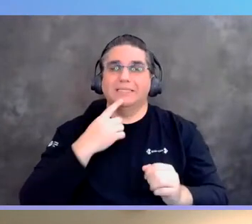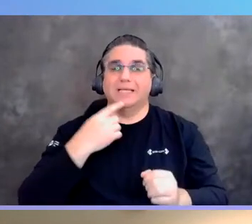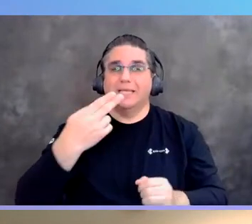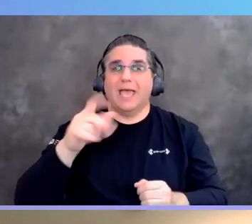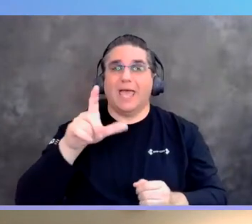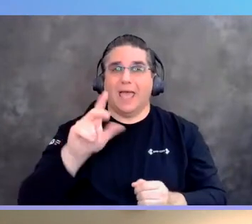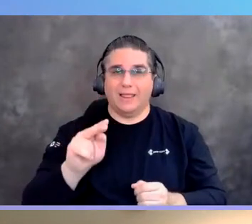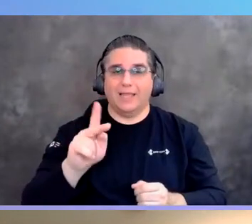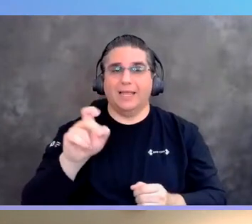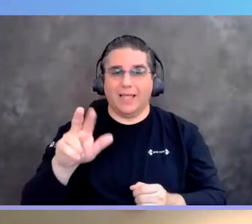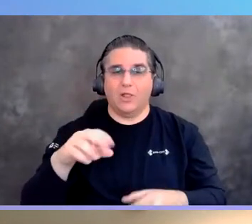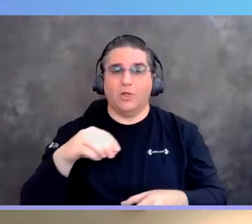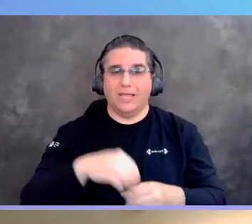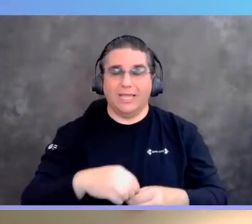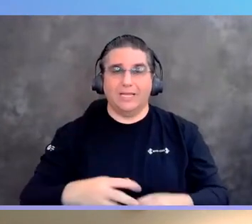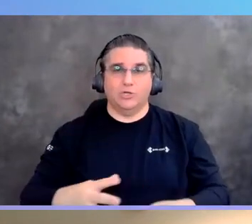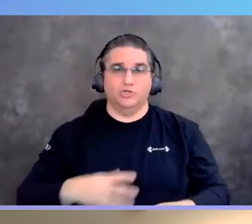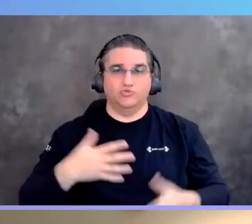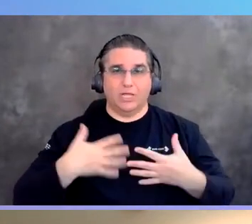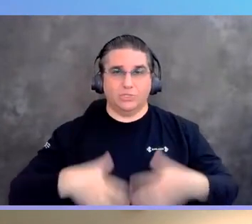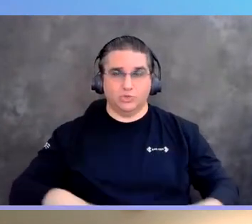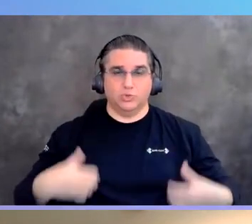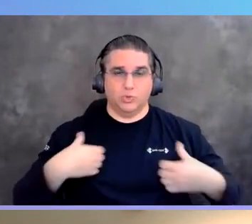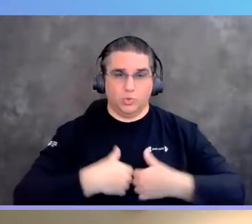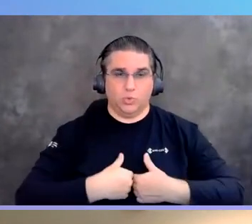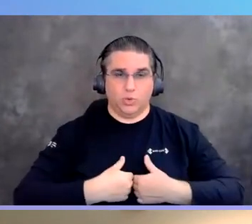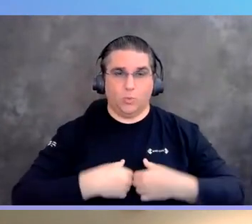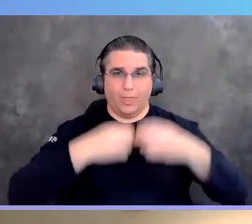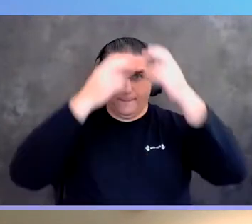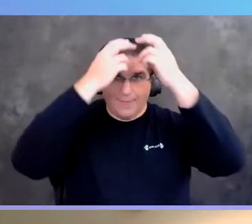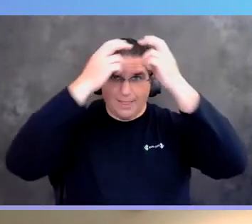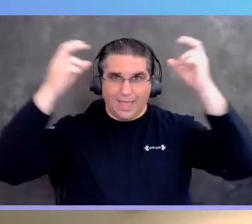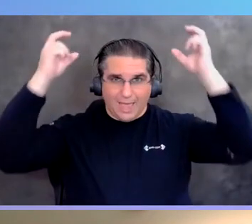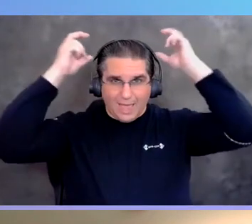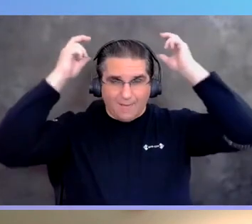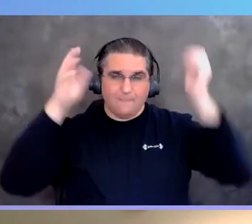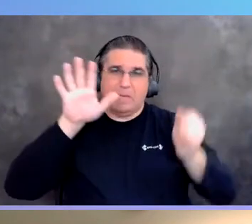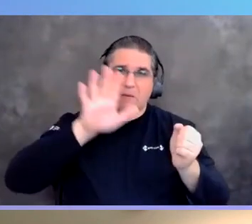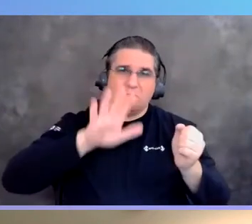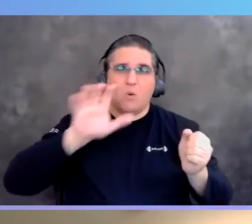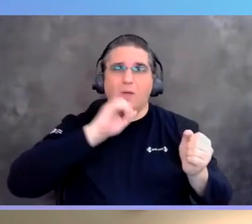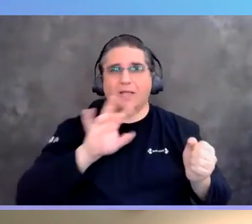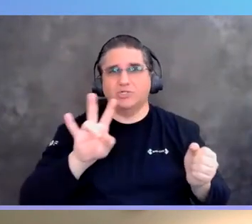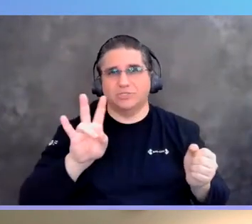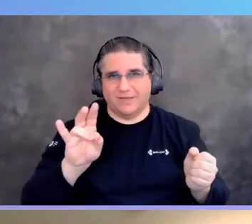with pill cap around age 70, she is standing with her arm around